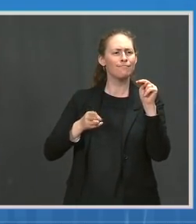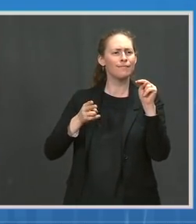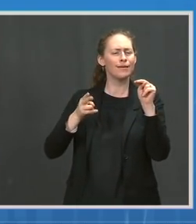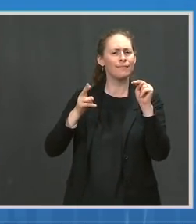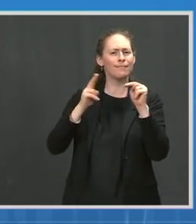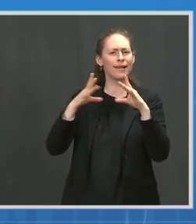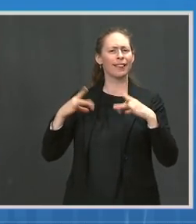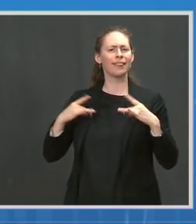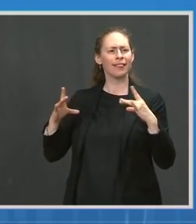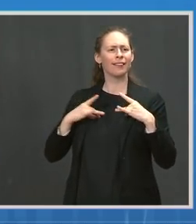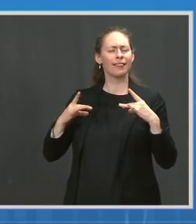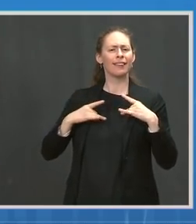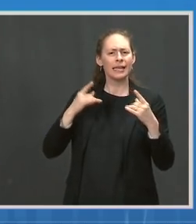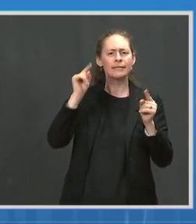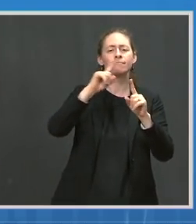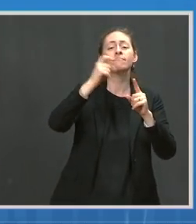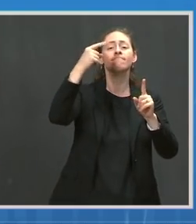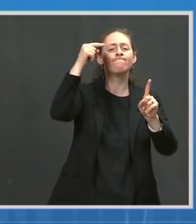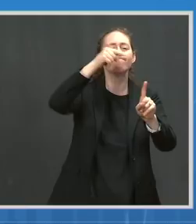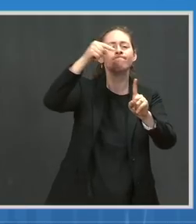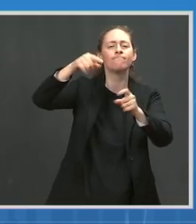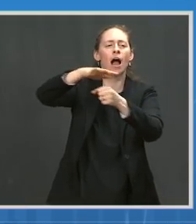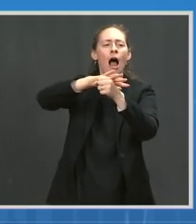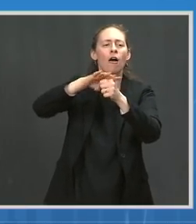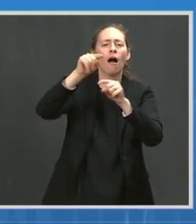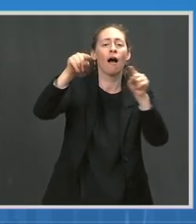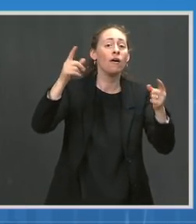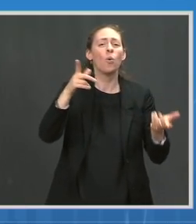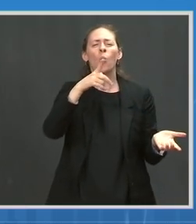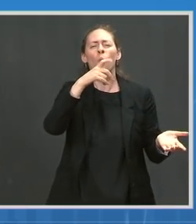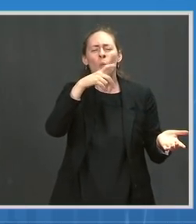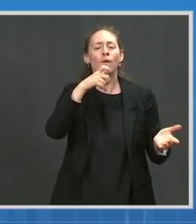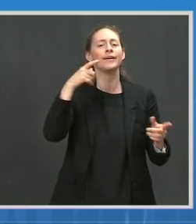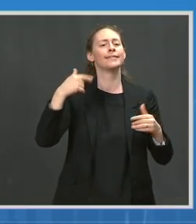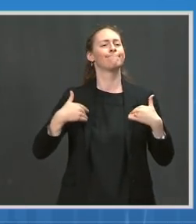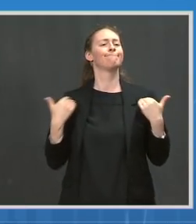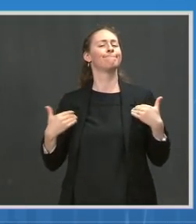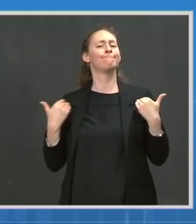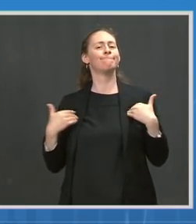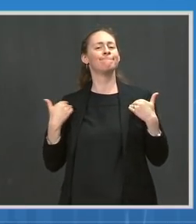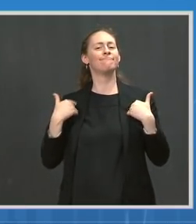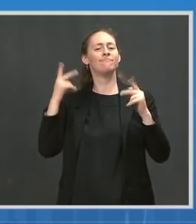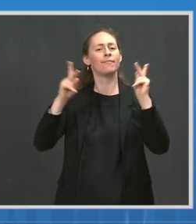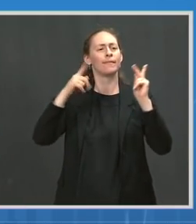and cases among younger people who have not yet been vaccinated are also increasing.